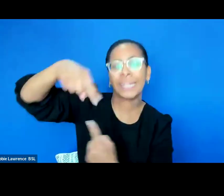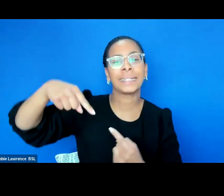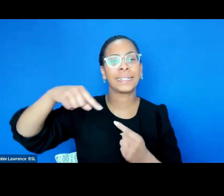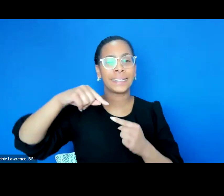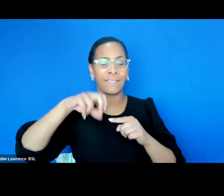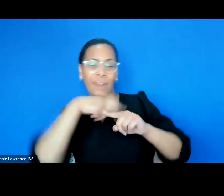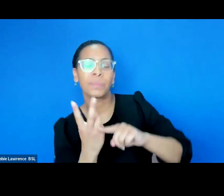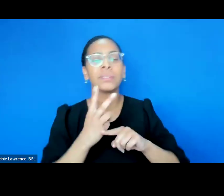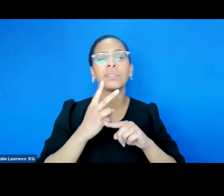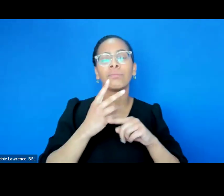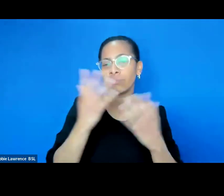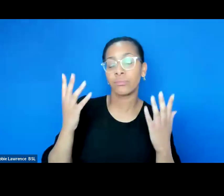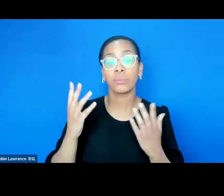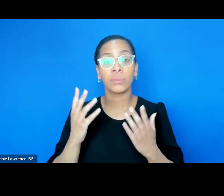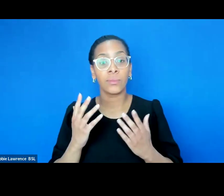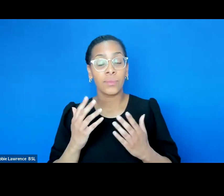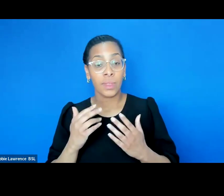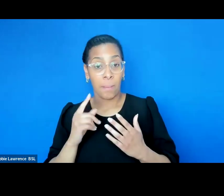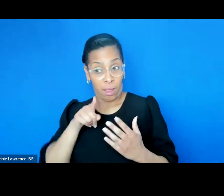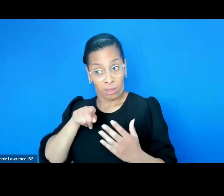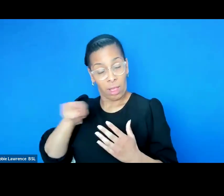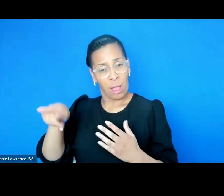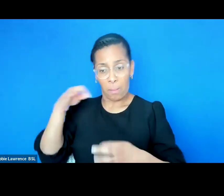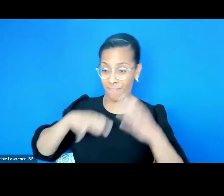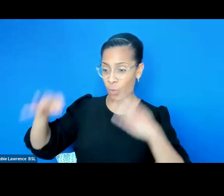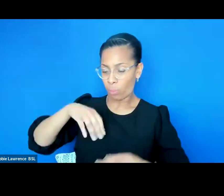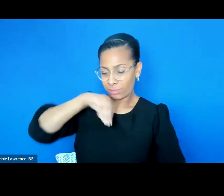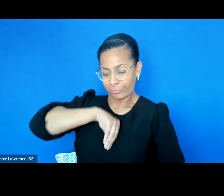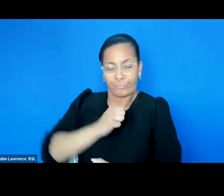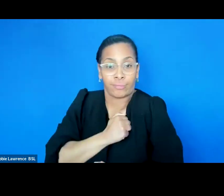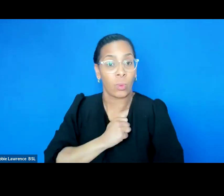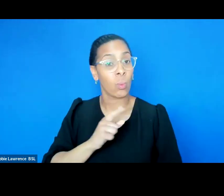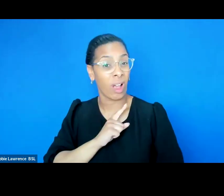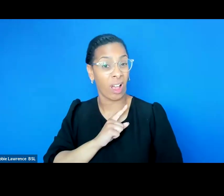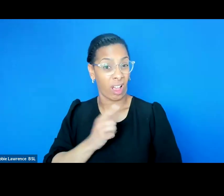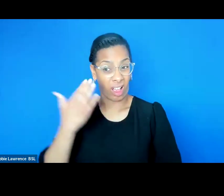performance bit comes from. In my childhood, my mother suffered from alcoholism,